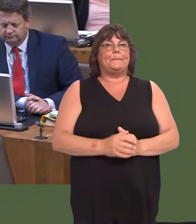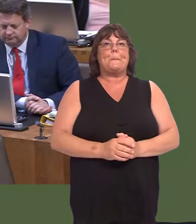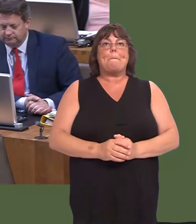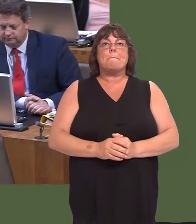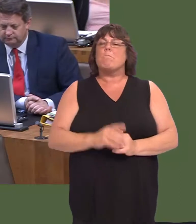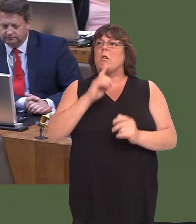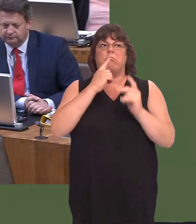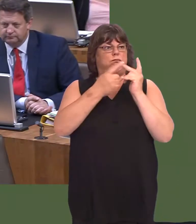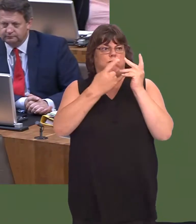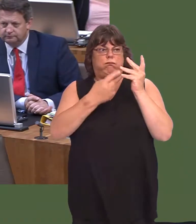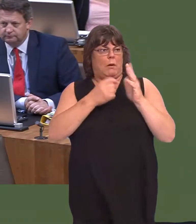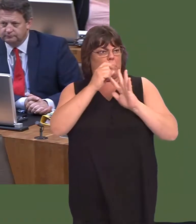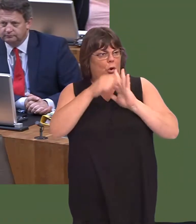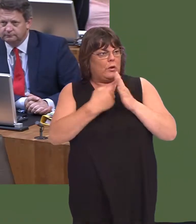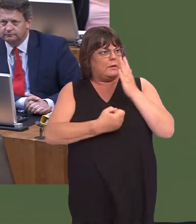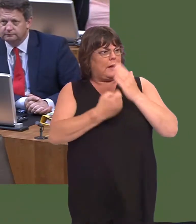and of course other projects in Pembrokeshire.